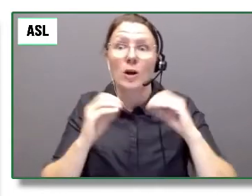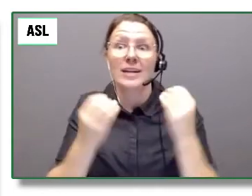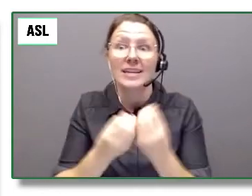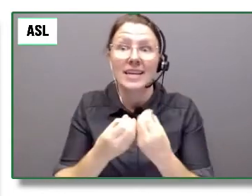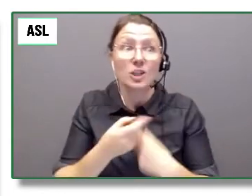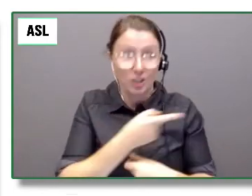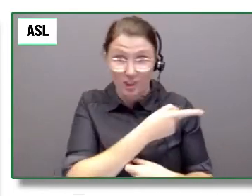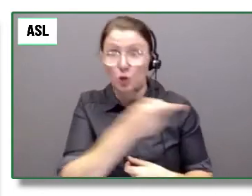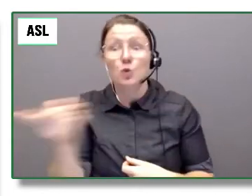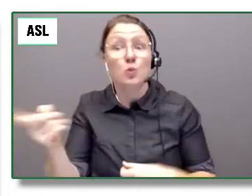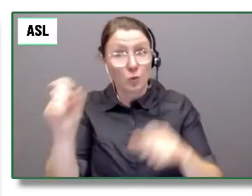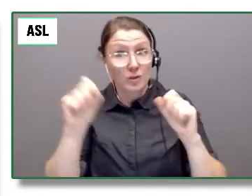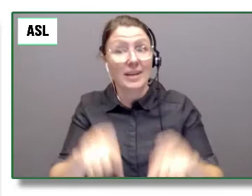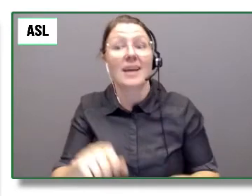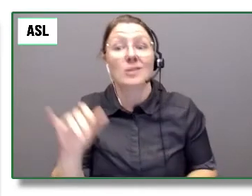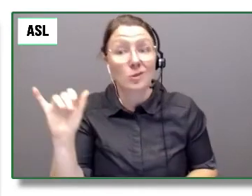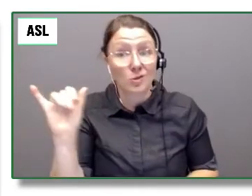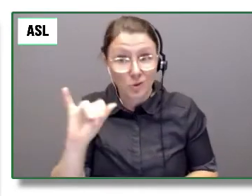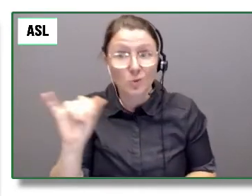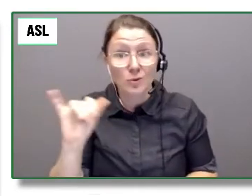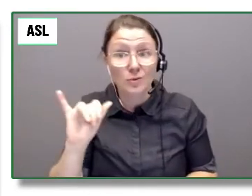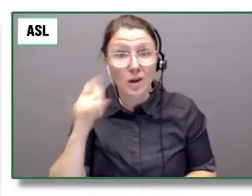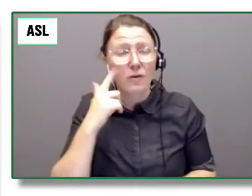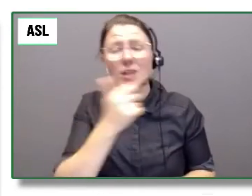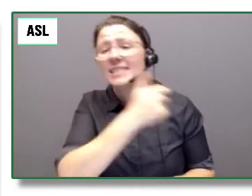others. And really I think when we get down to